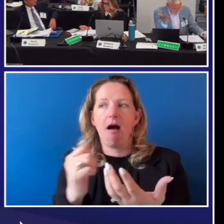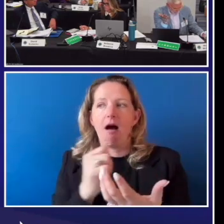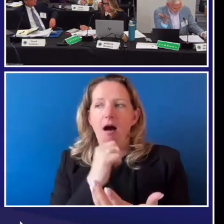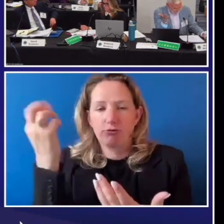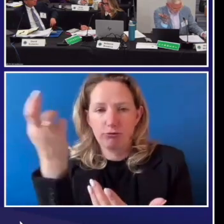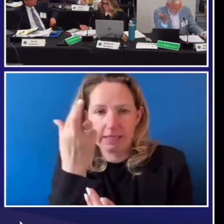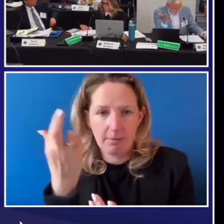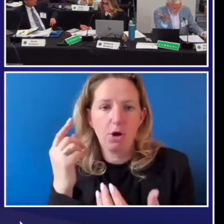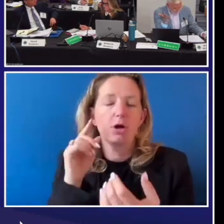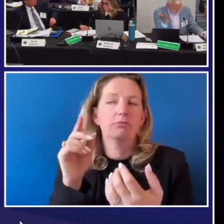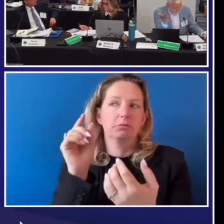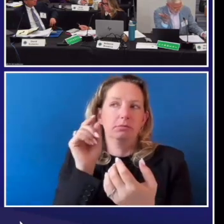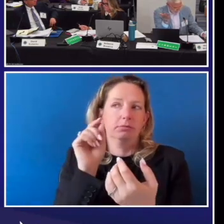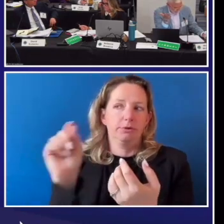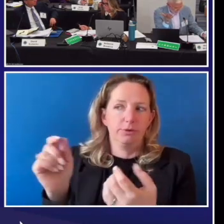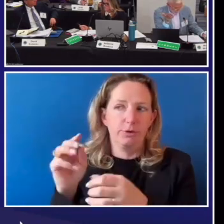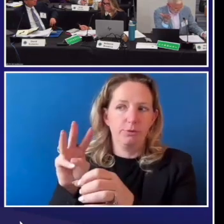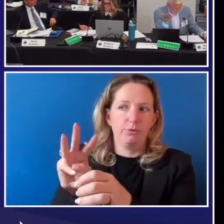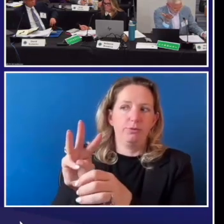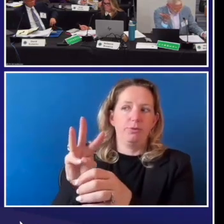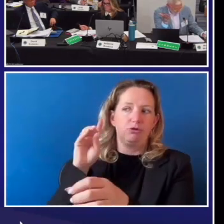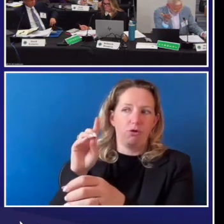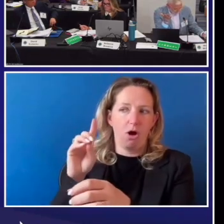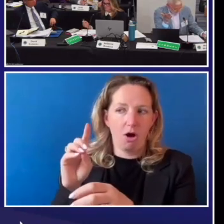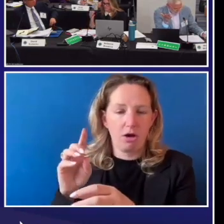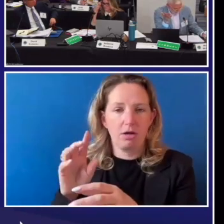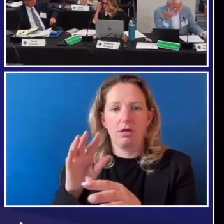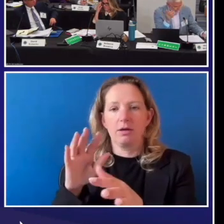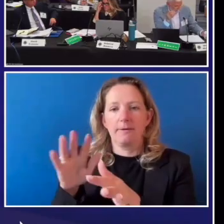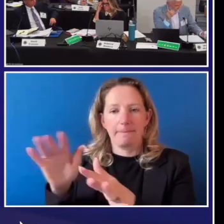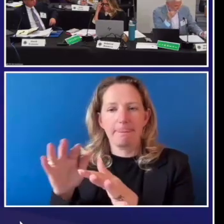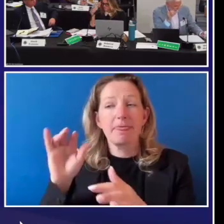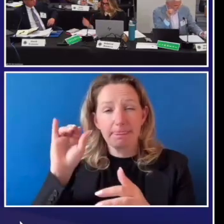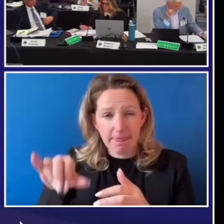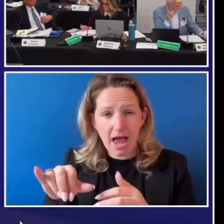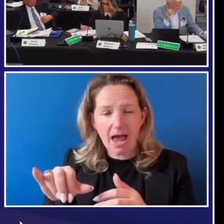of accreditation, prepare, show cause order or suspension order. That one seems rather definitive.